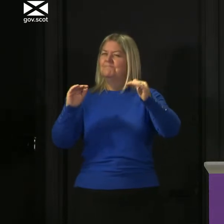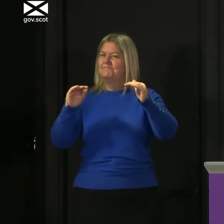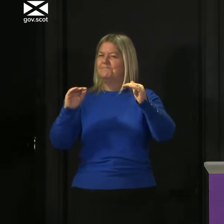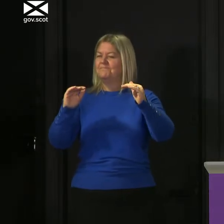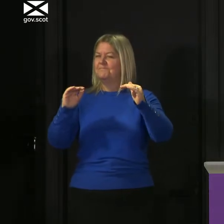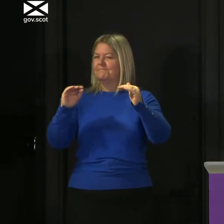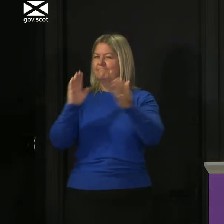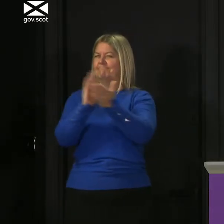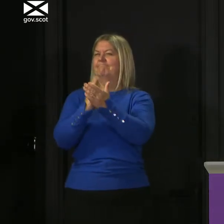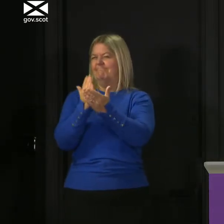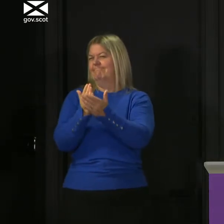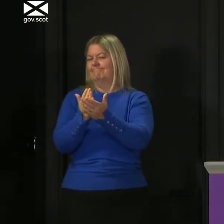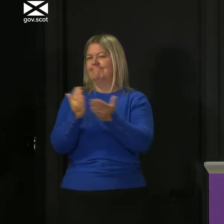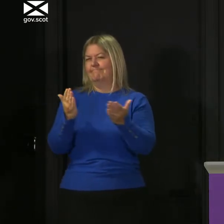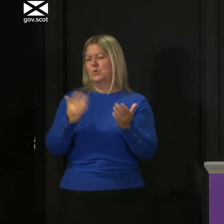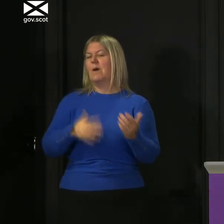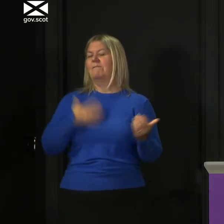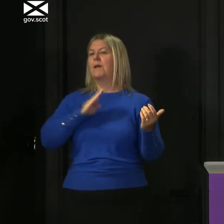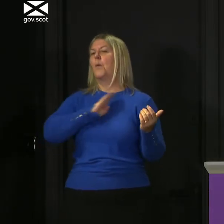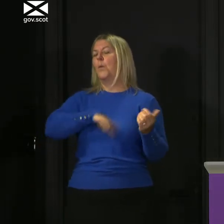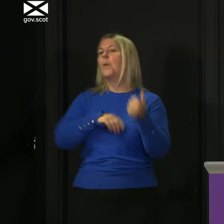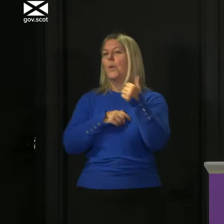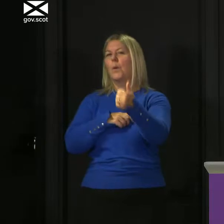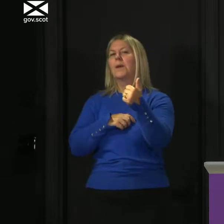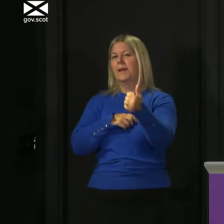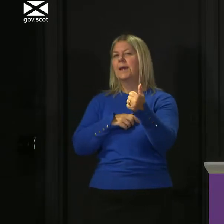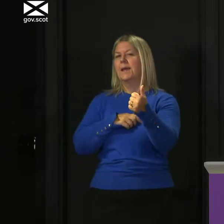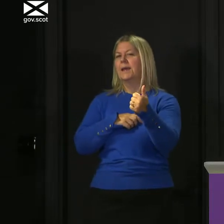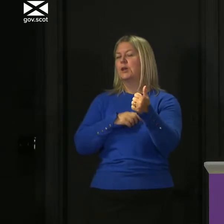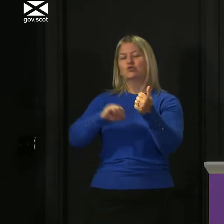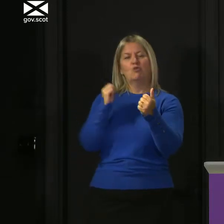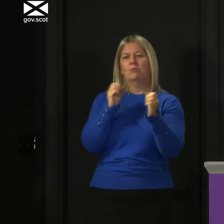so that would also give me a level of assurance that there is nothing untoward we have no reason